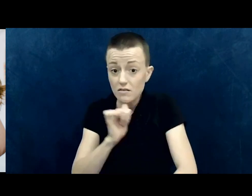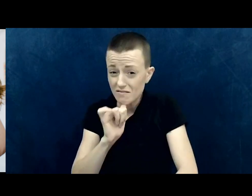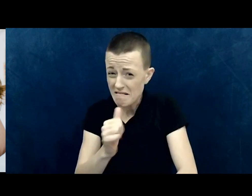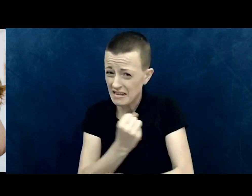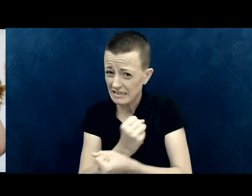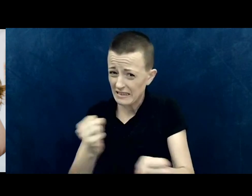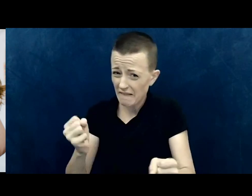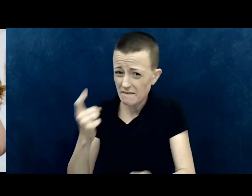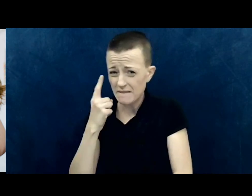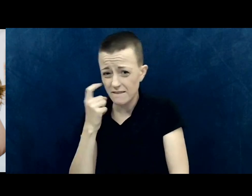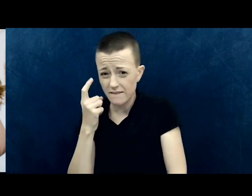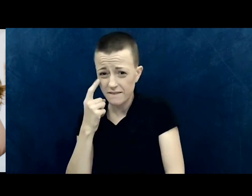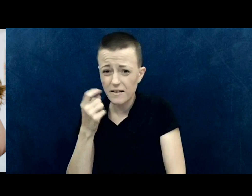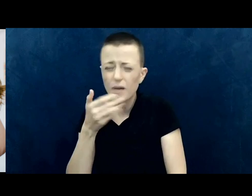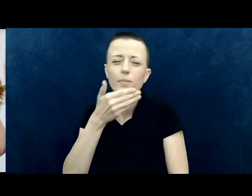talk to your family doctor first.